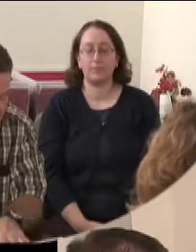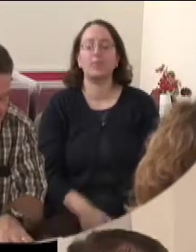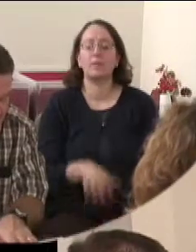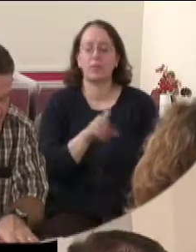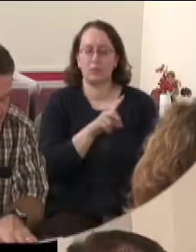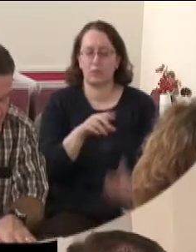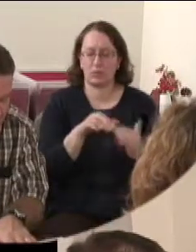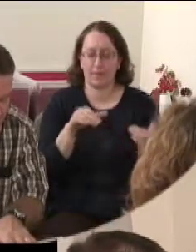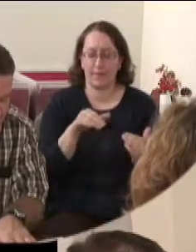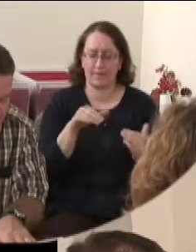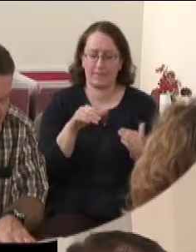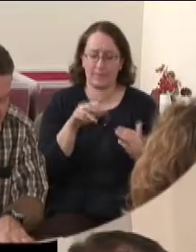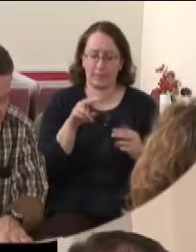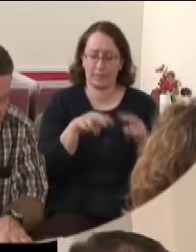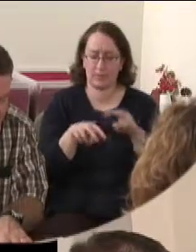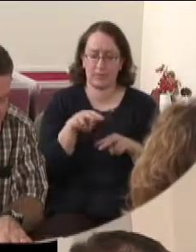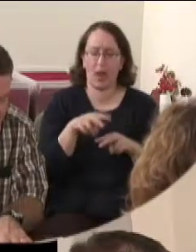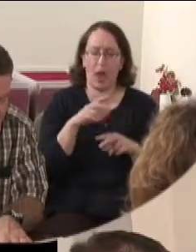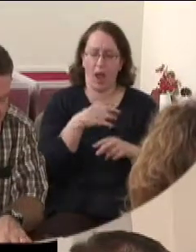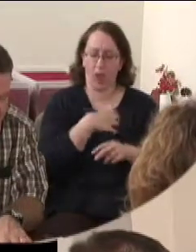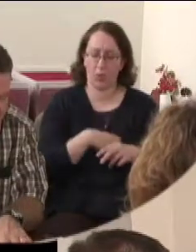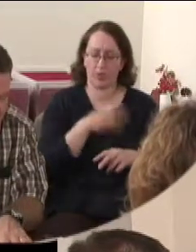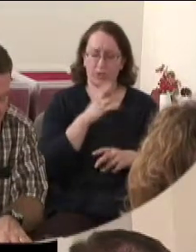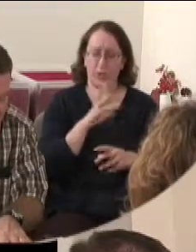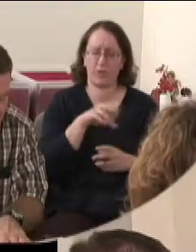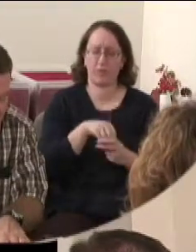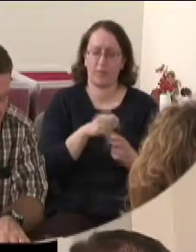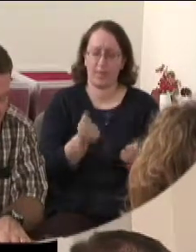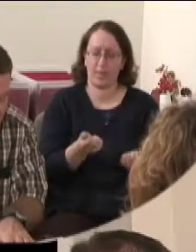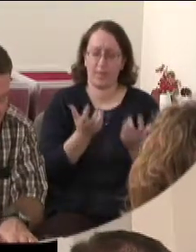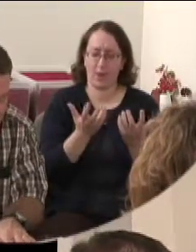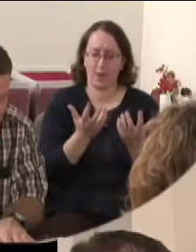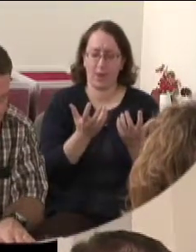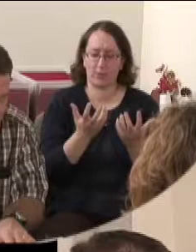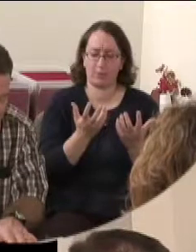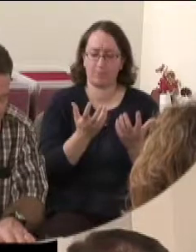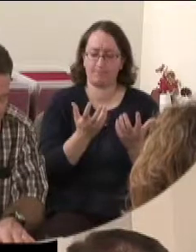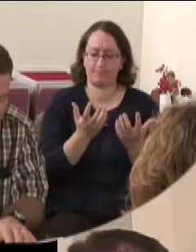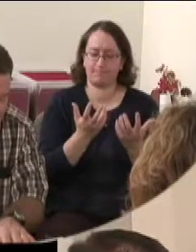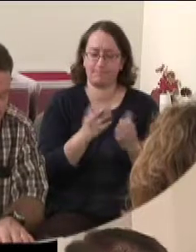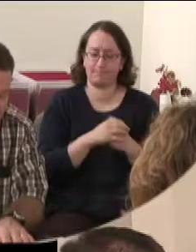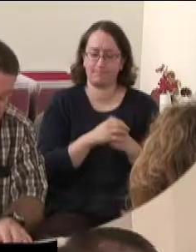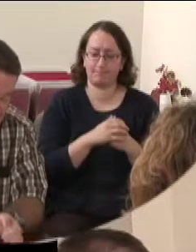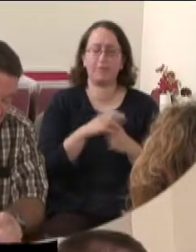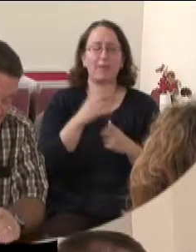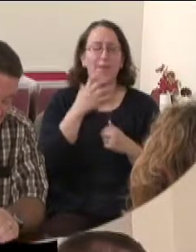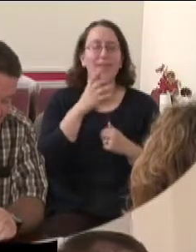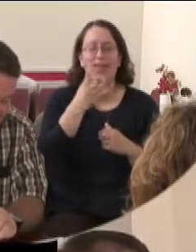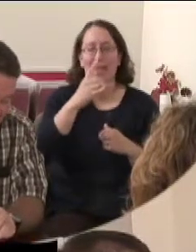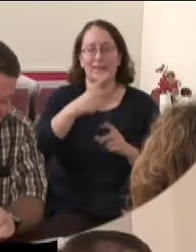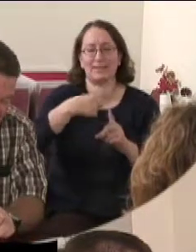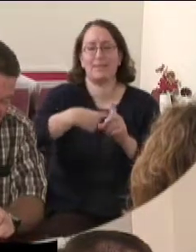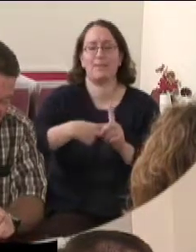I wish I would have put the 18-month amount.